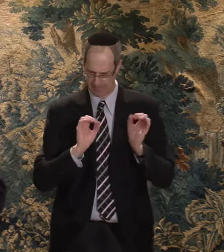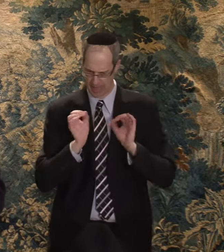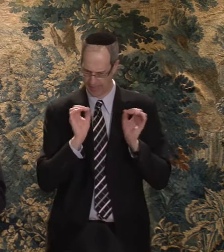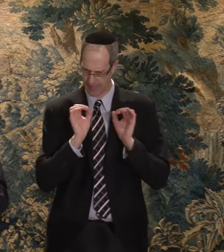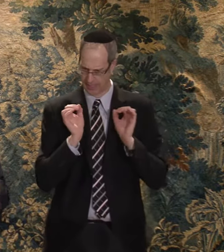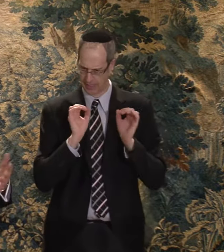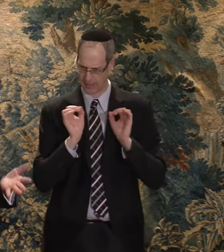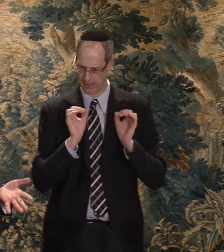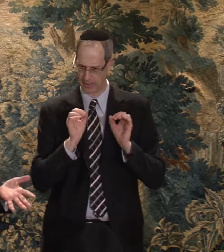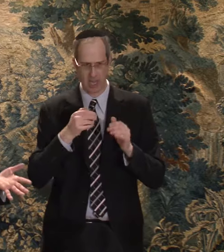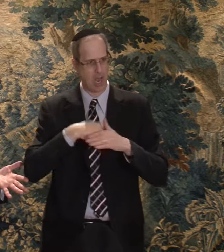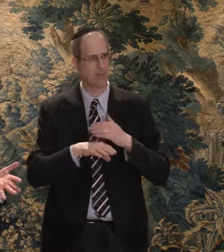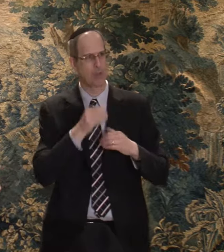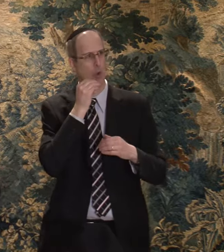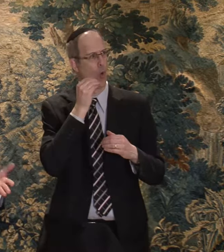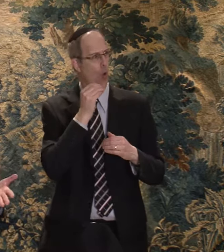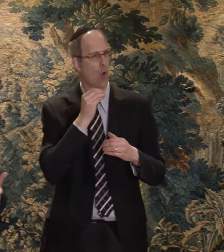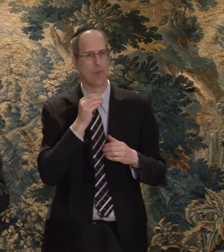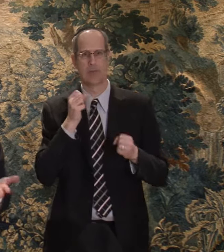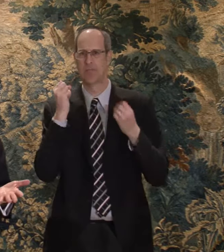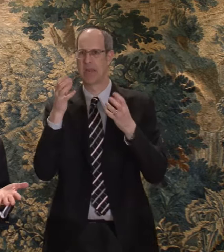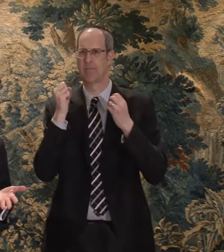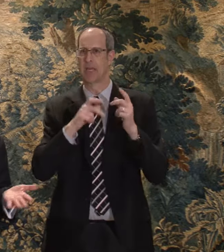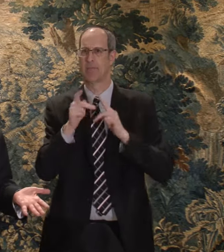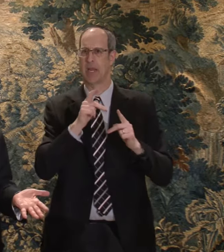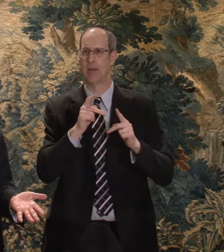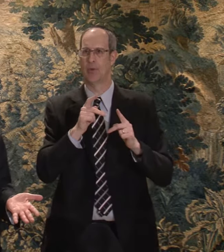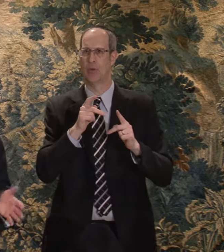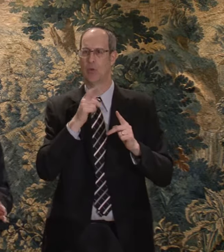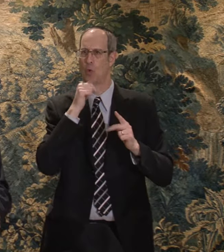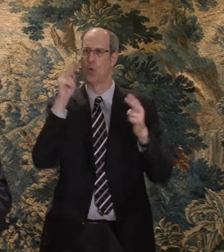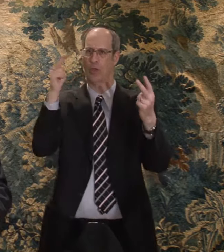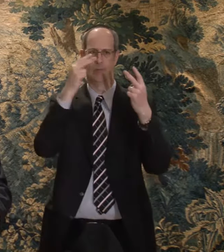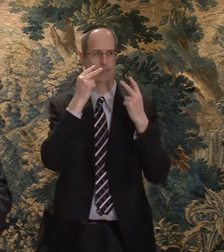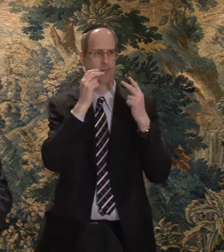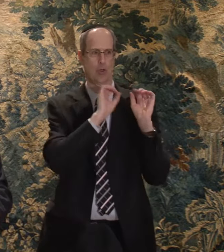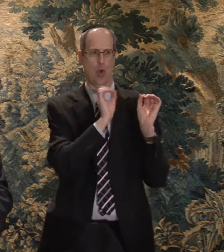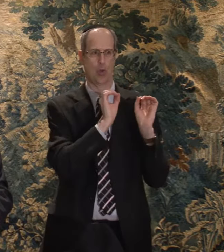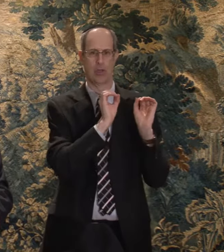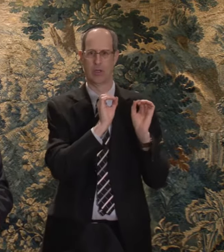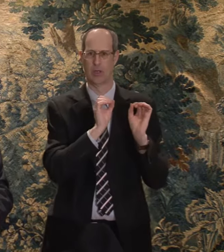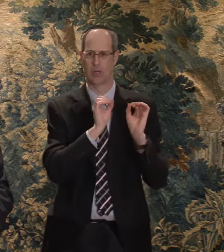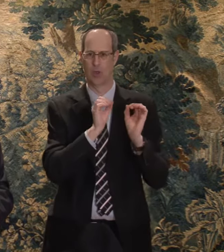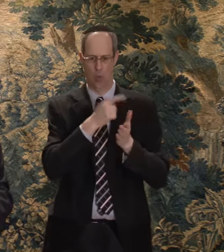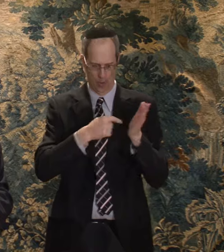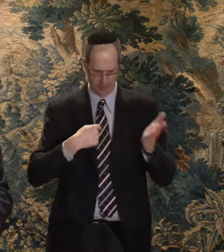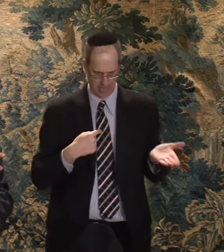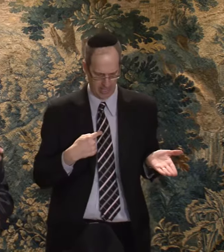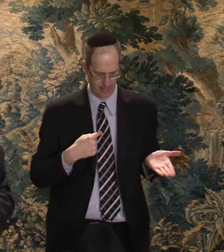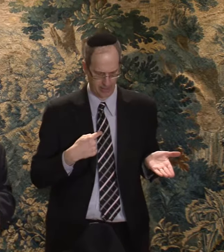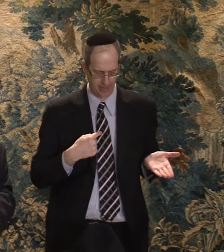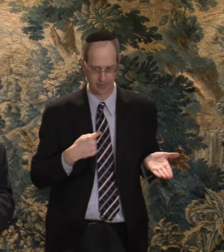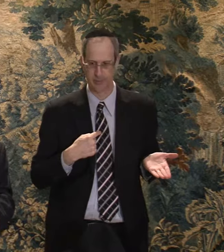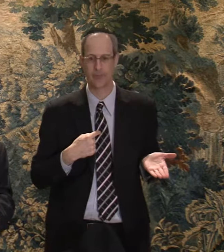or home right everybody's here everybody's harsh if nobody even looks at me what am i living for what am i and that's why that's what Rebecca Kuhn was